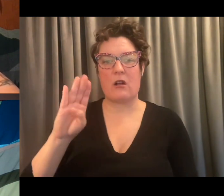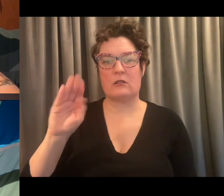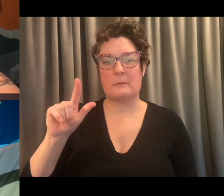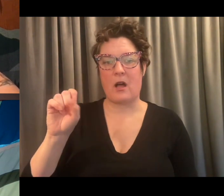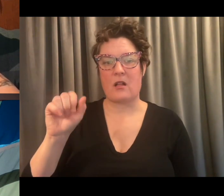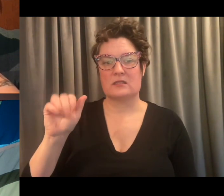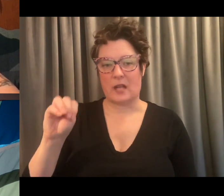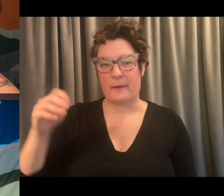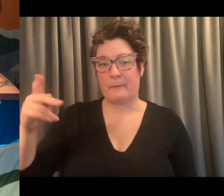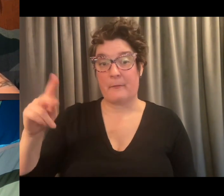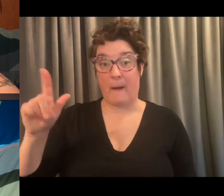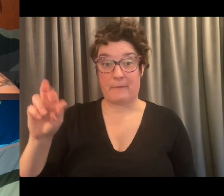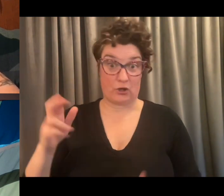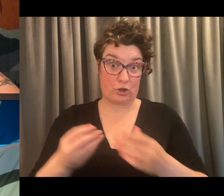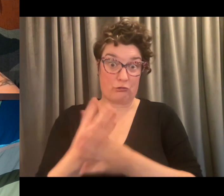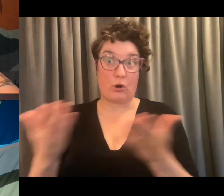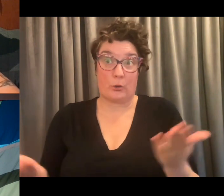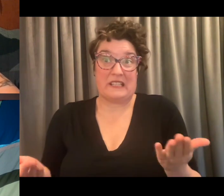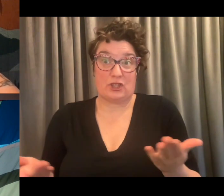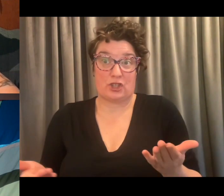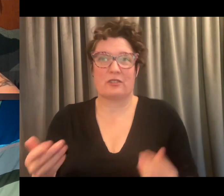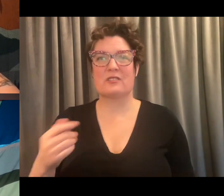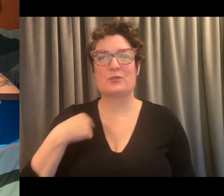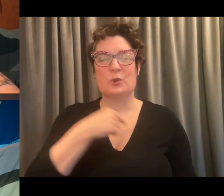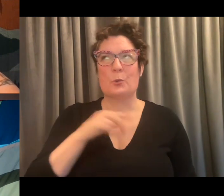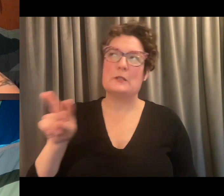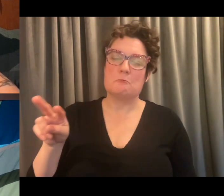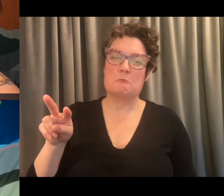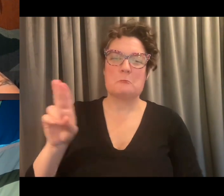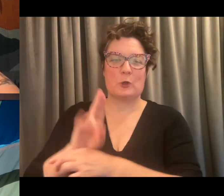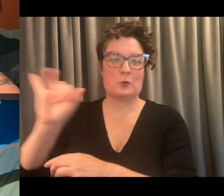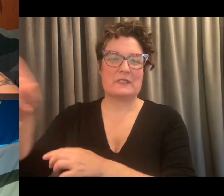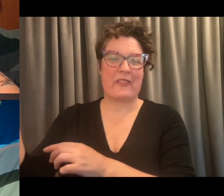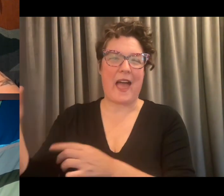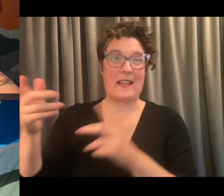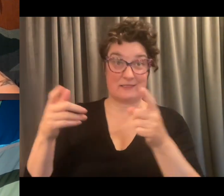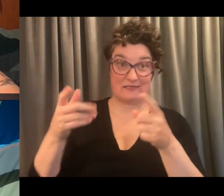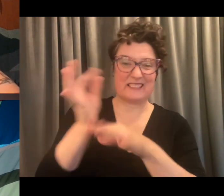so we've, used that as kind of the, the Nomy: Stand in? Rebekah: Stand in. Nomy: Yeah.